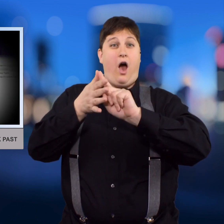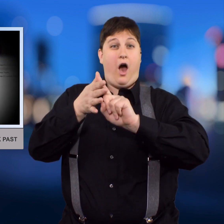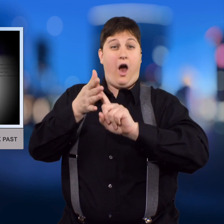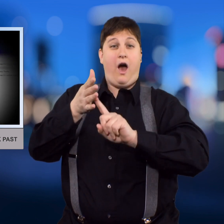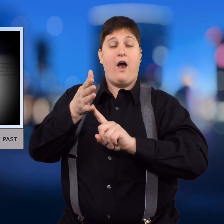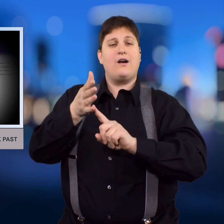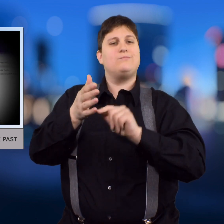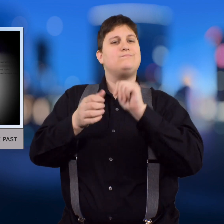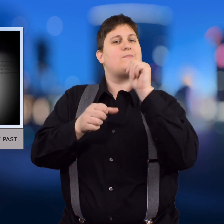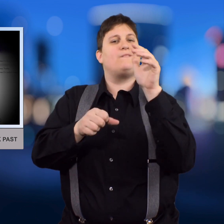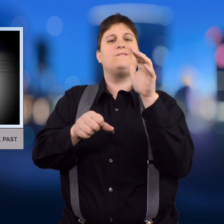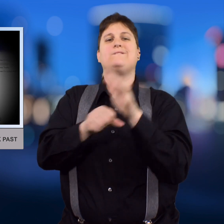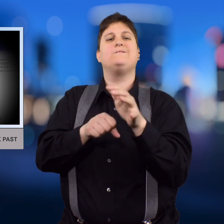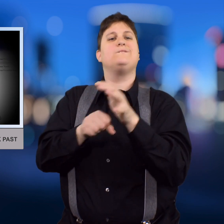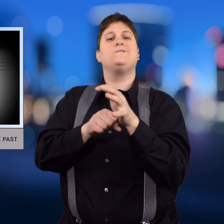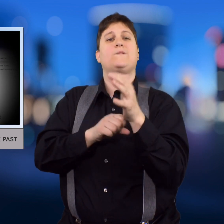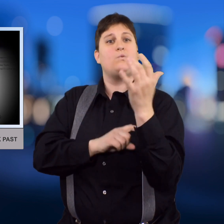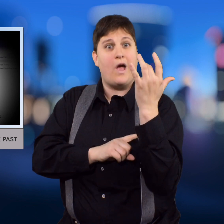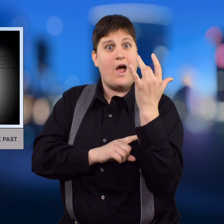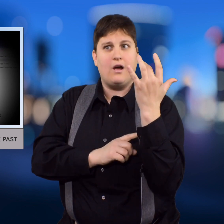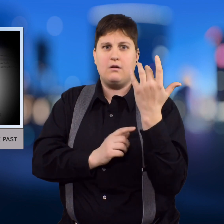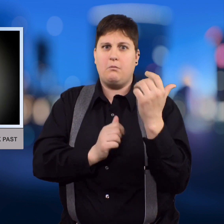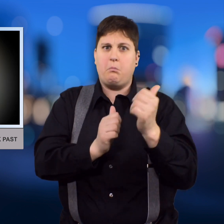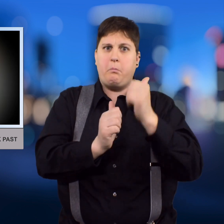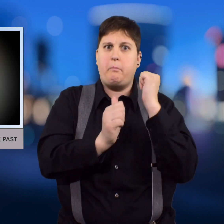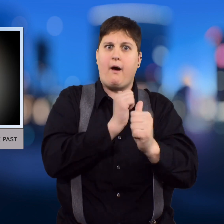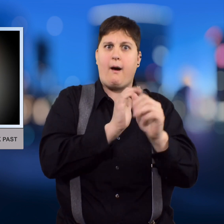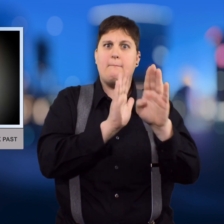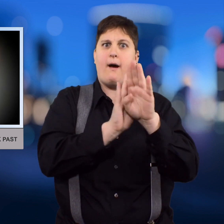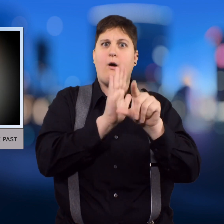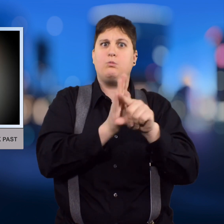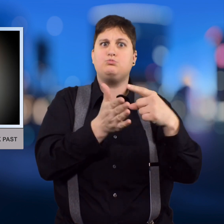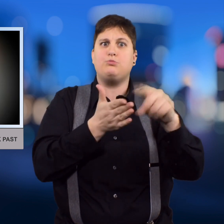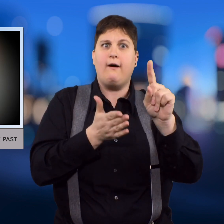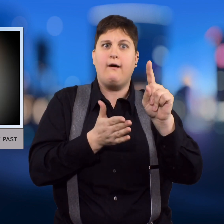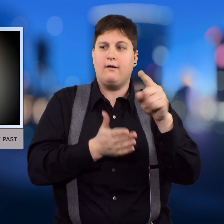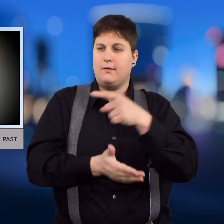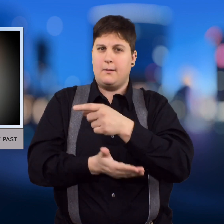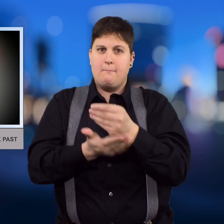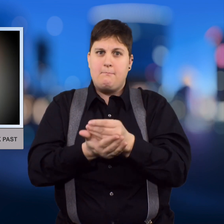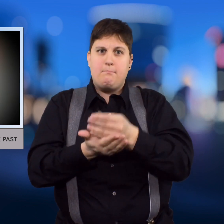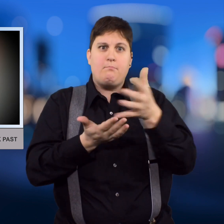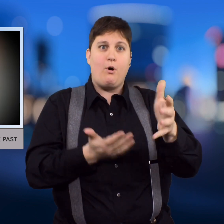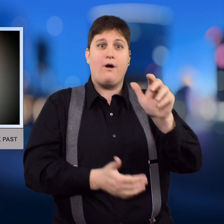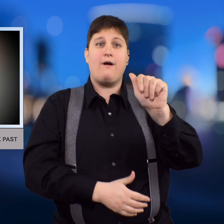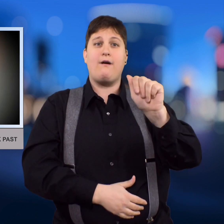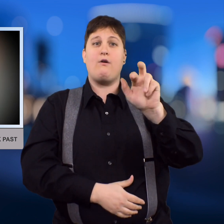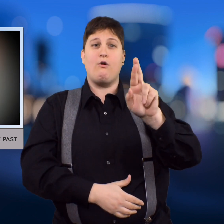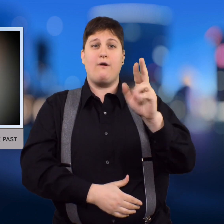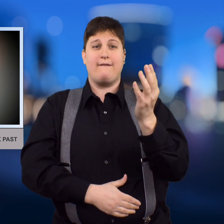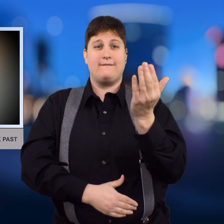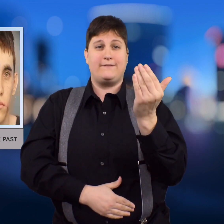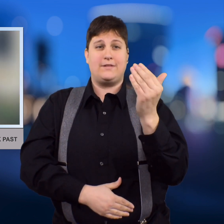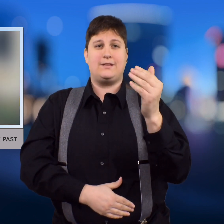And none of this was enough to stop him from passing a background check and buying an AR-15